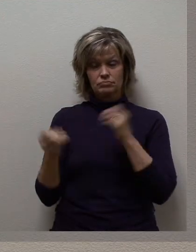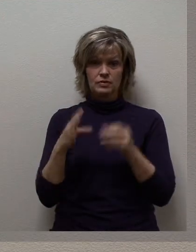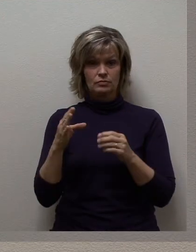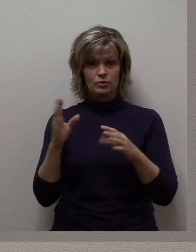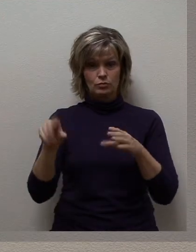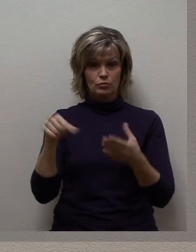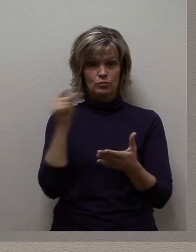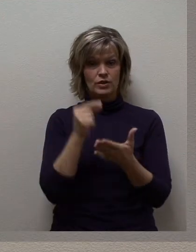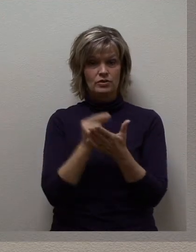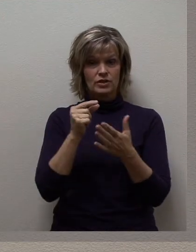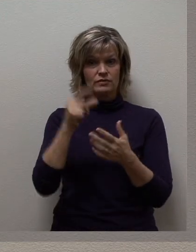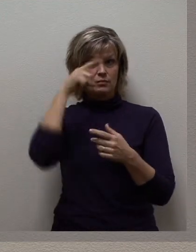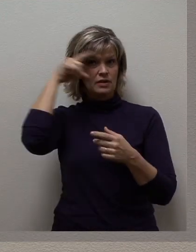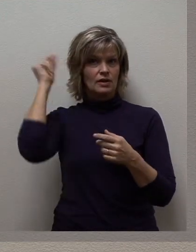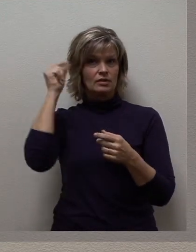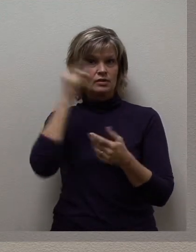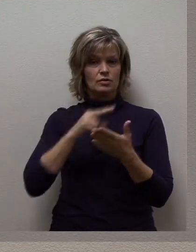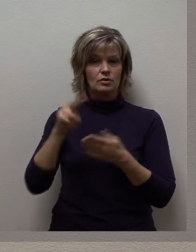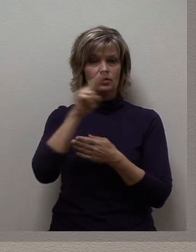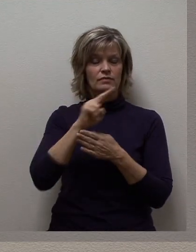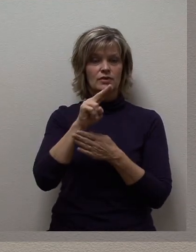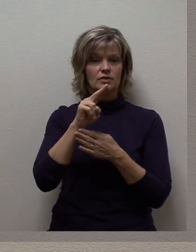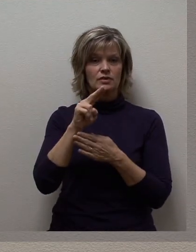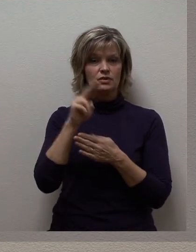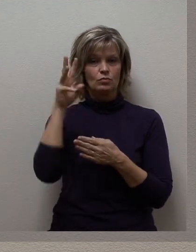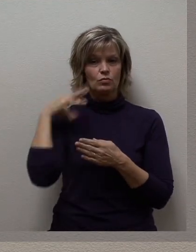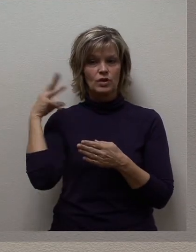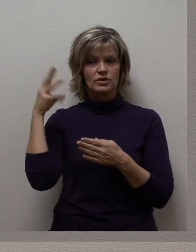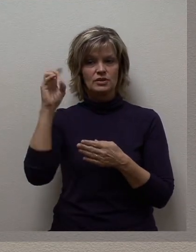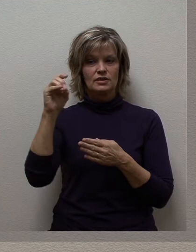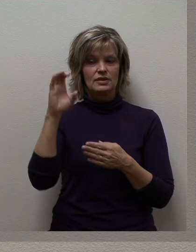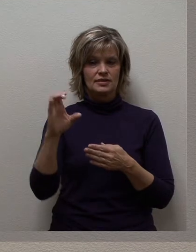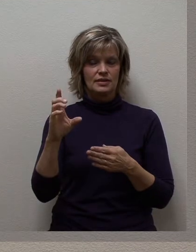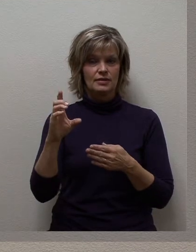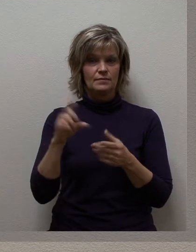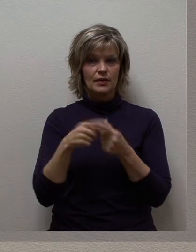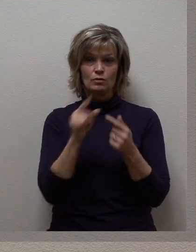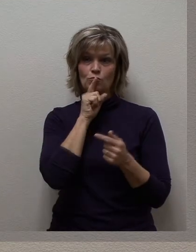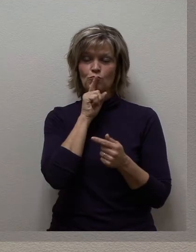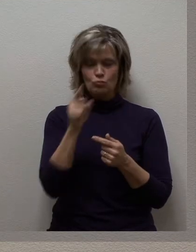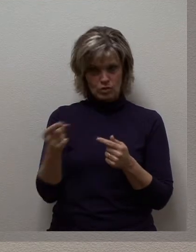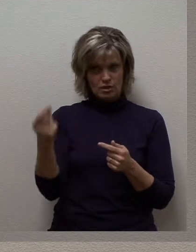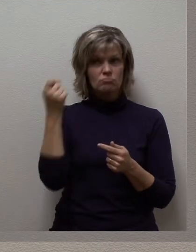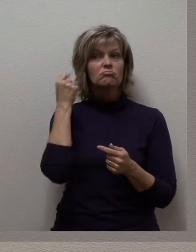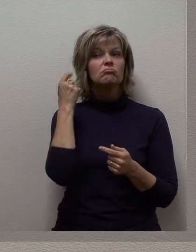She graduated apparently from the Gallaudet University in Washington D.C.,